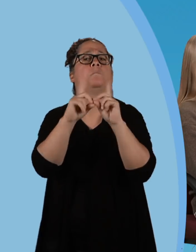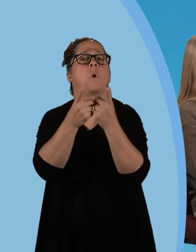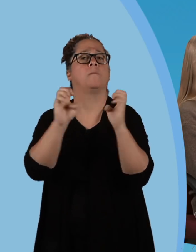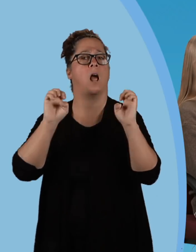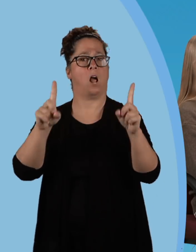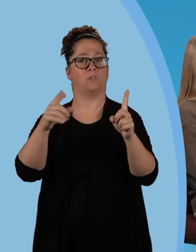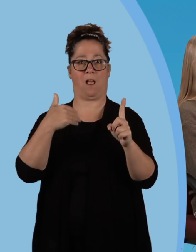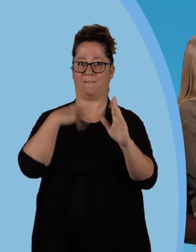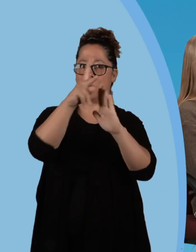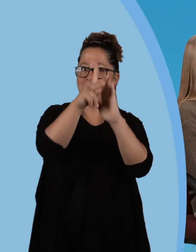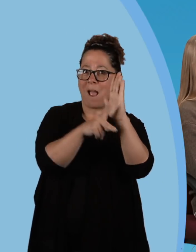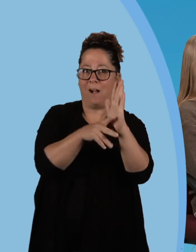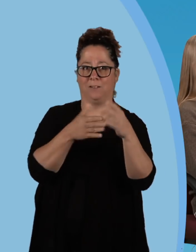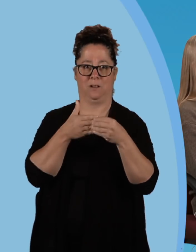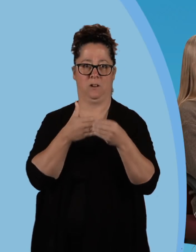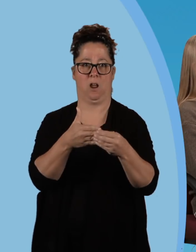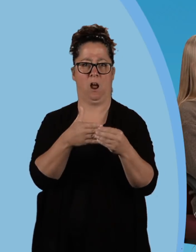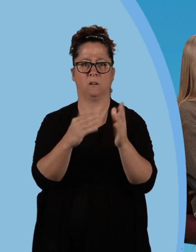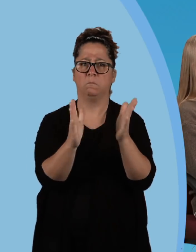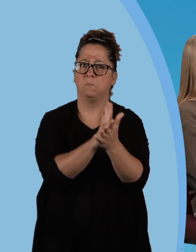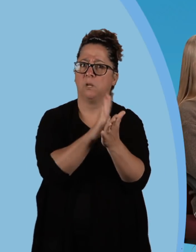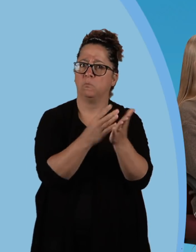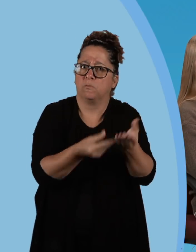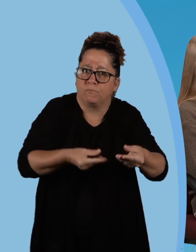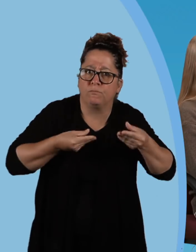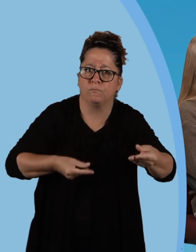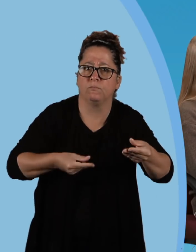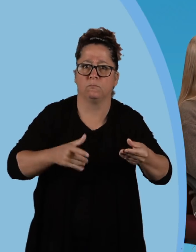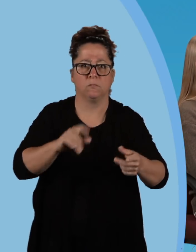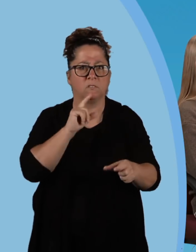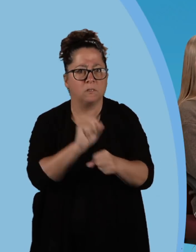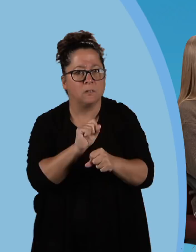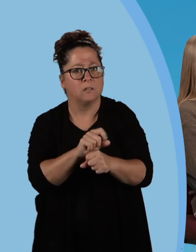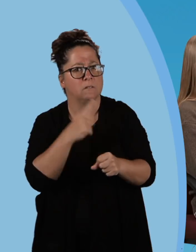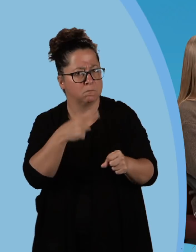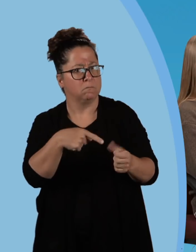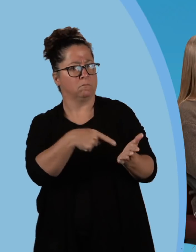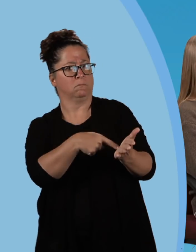that actually has been out for, I'd say, maybe 20 years that directs schools